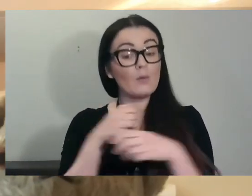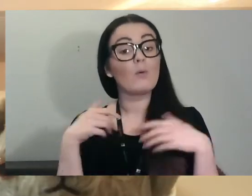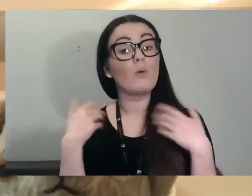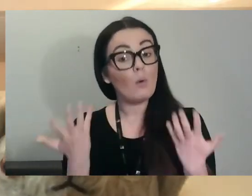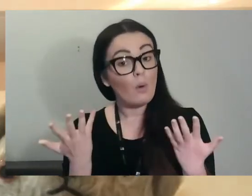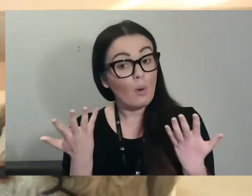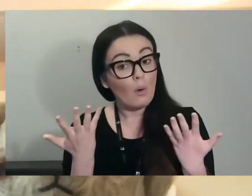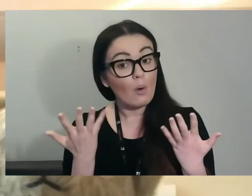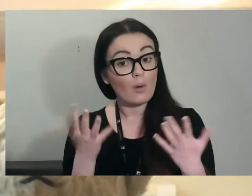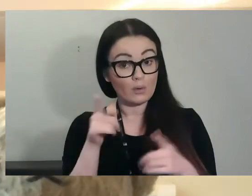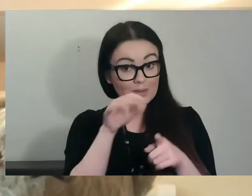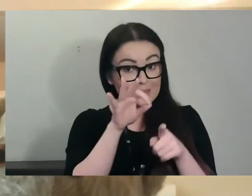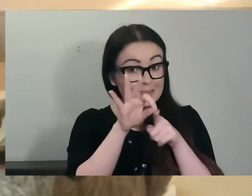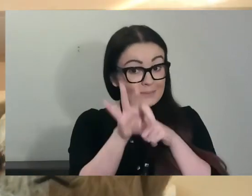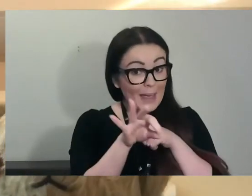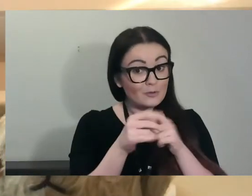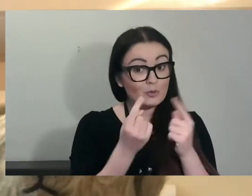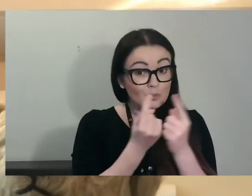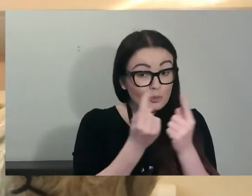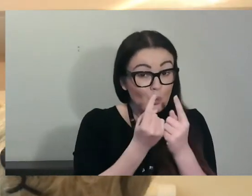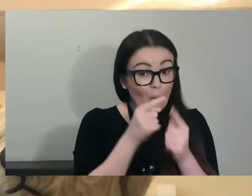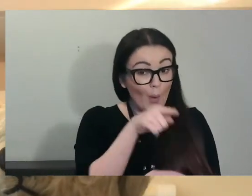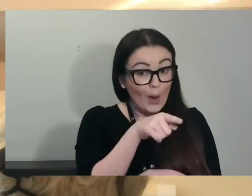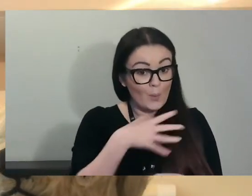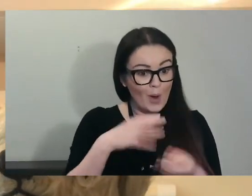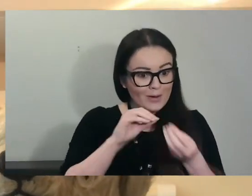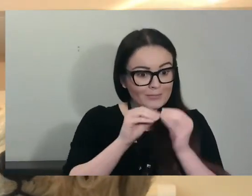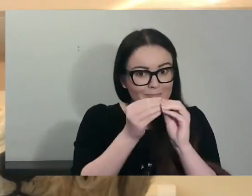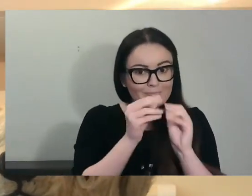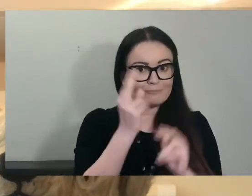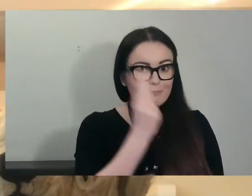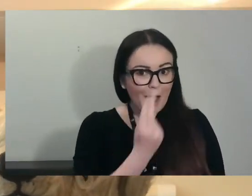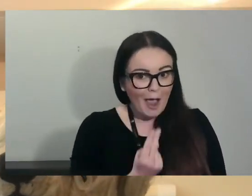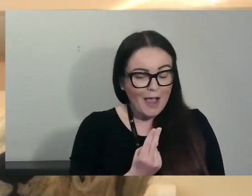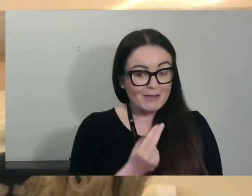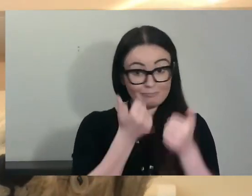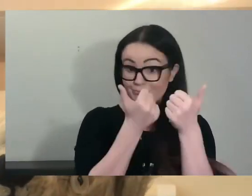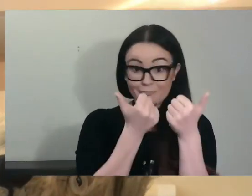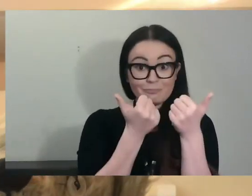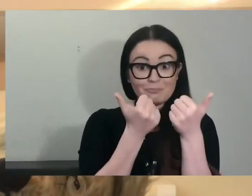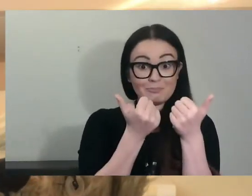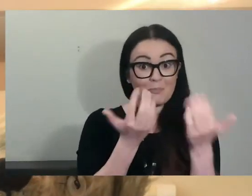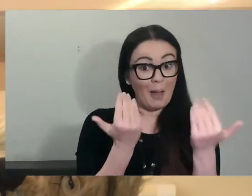a special toy at home that you would like to create an artwork of that is absolutely